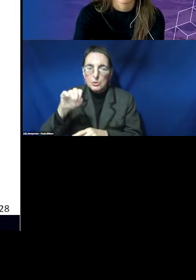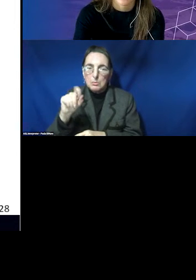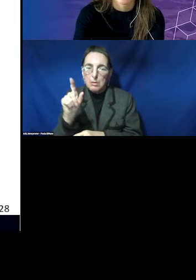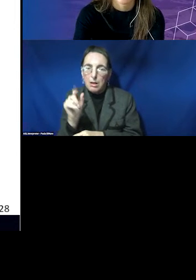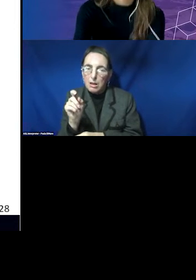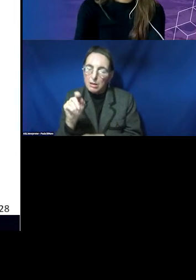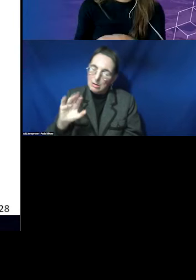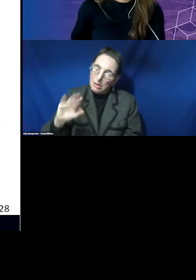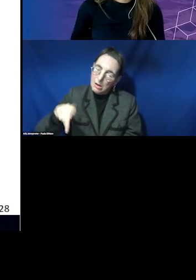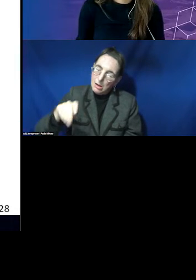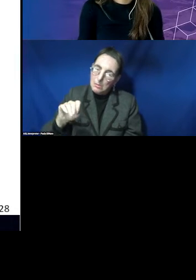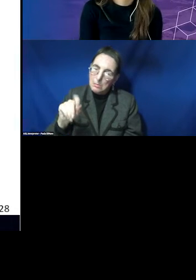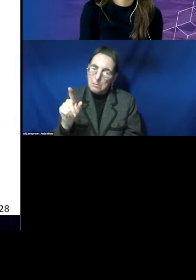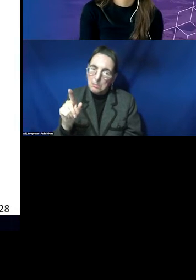And thank you for your participation today.